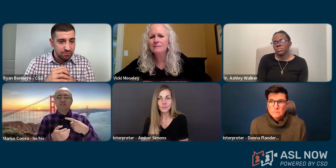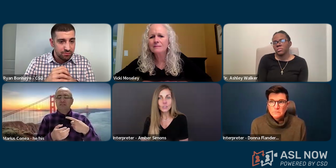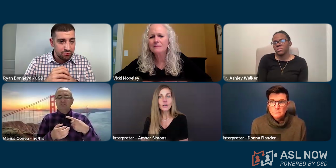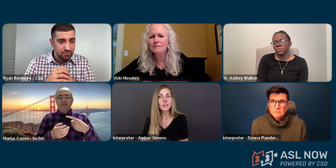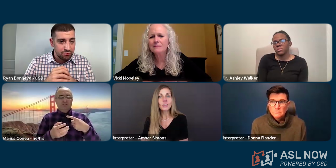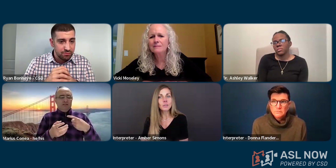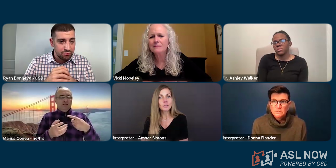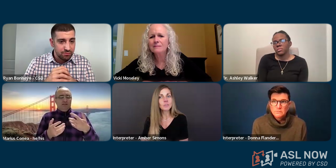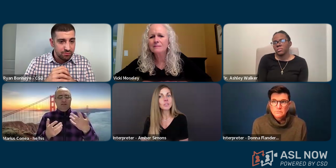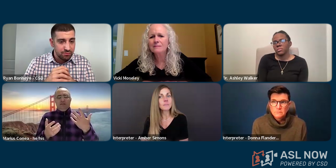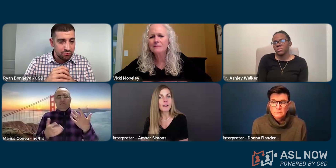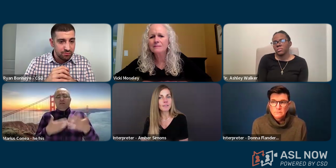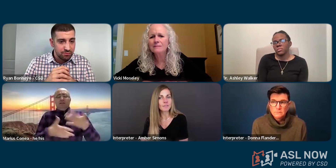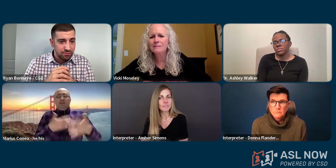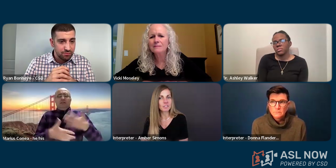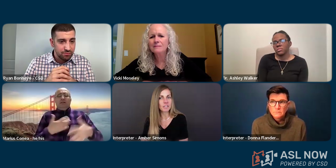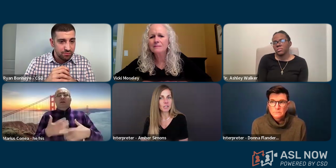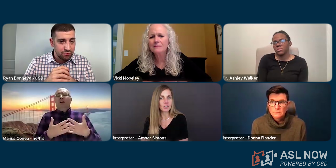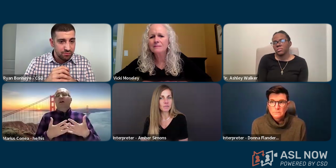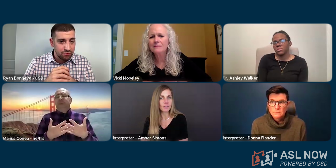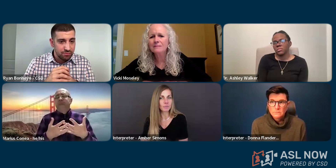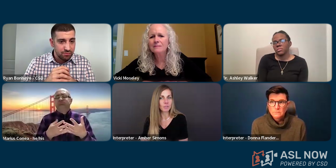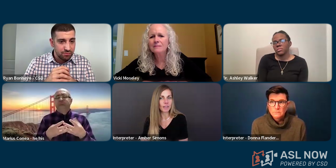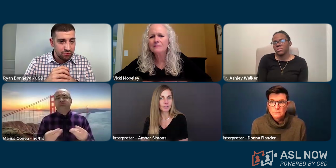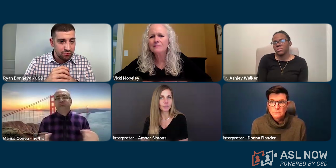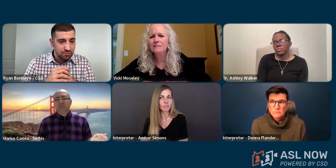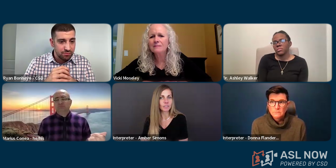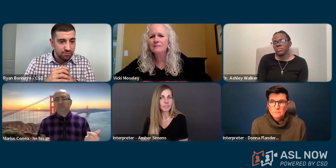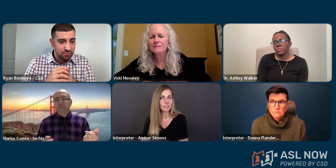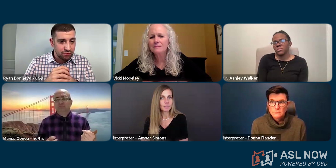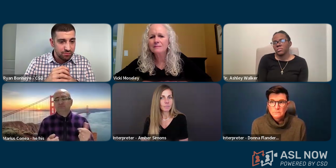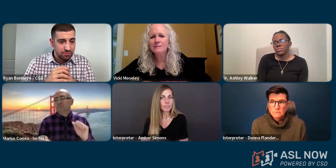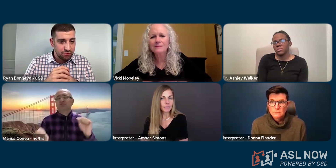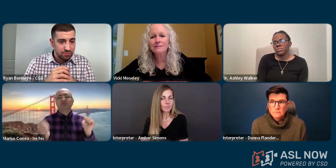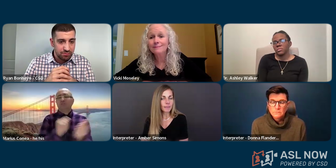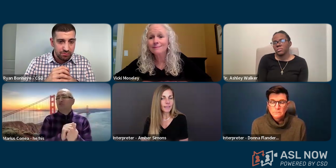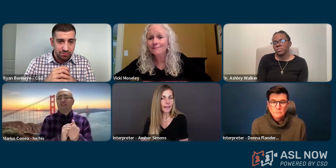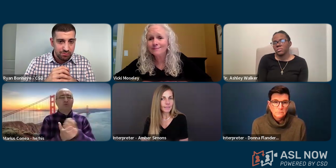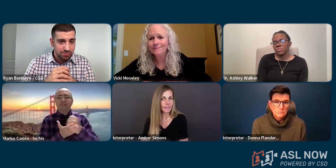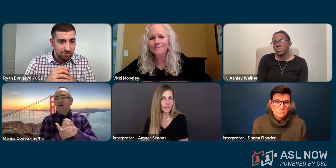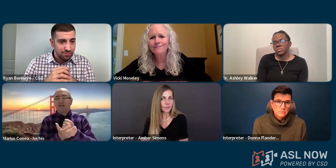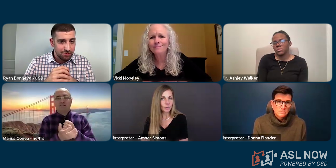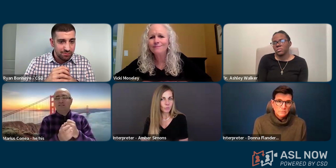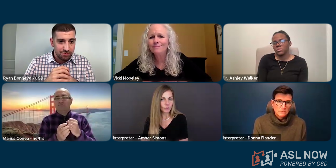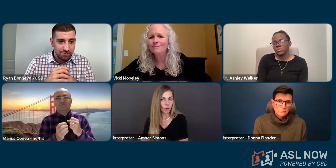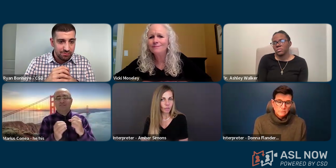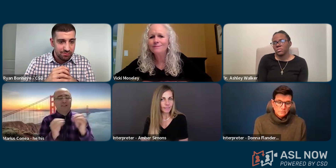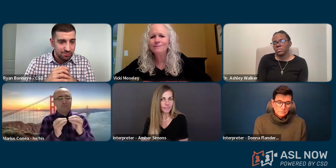it took a good amount of investigation for them to actually believe me and then resolve it.